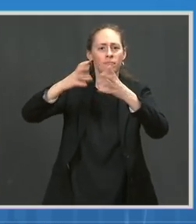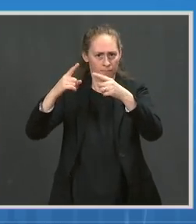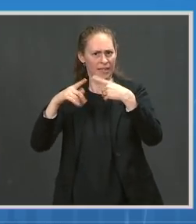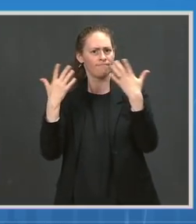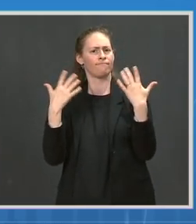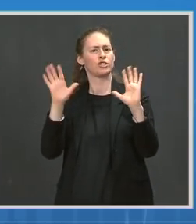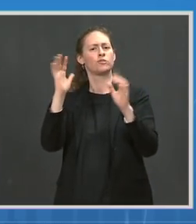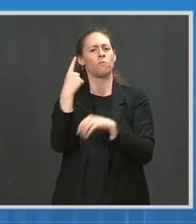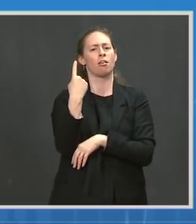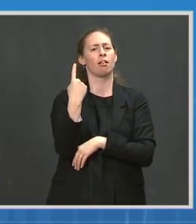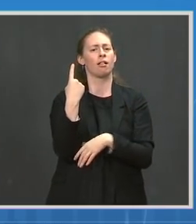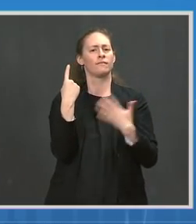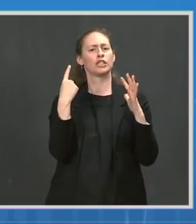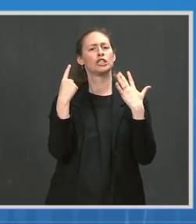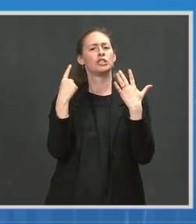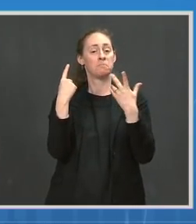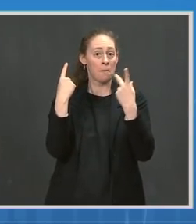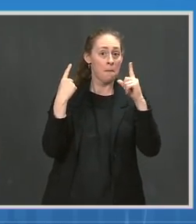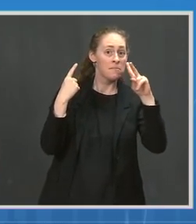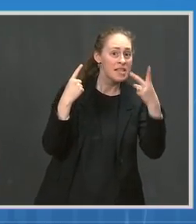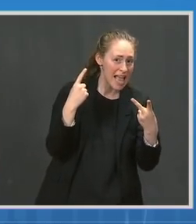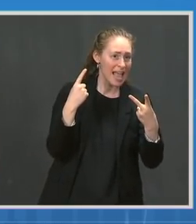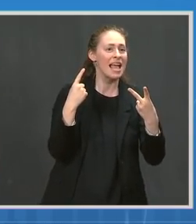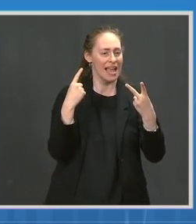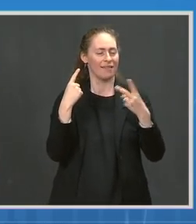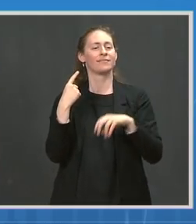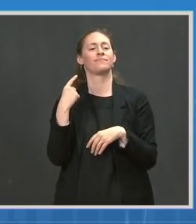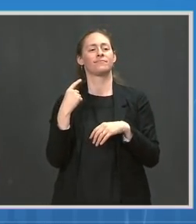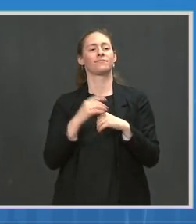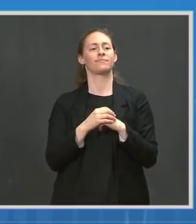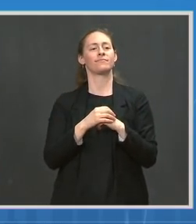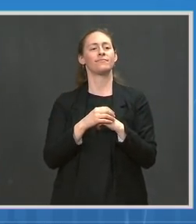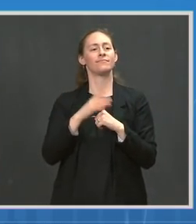and one out of every four people is fully vaccinated.